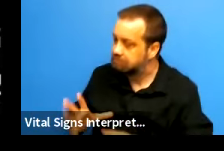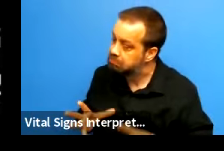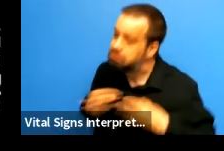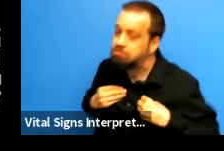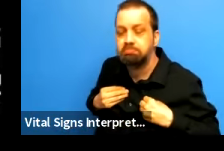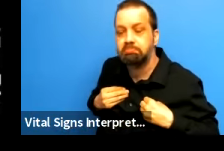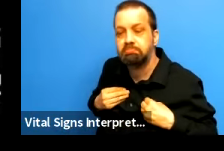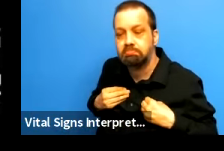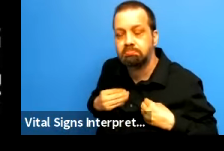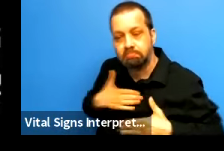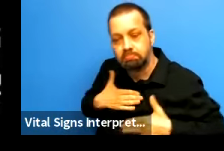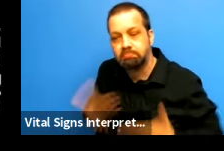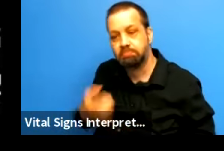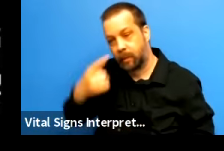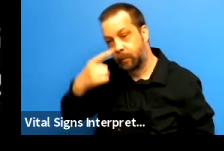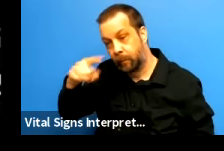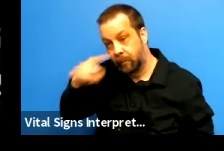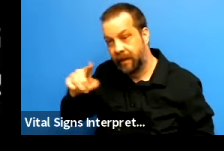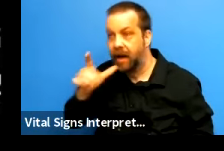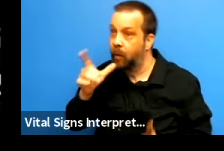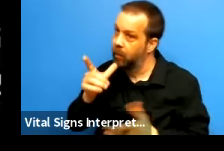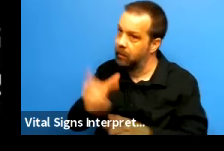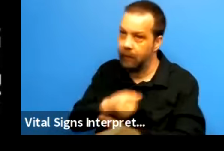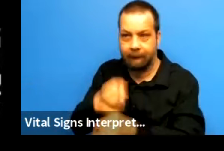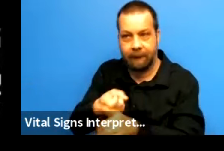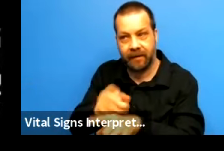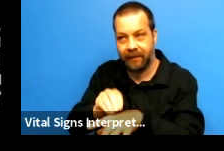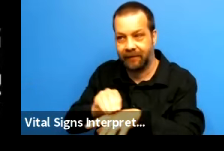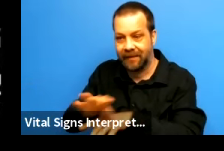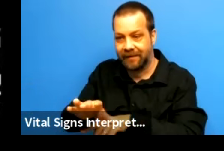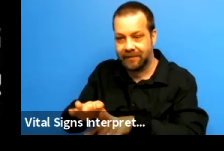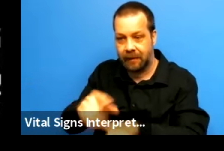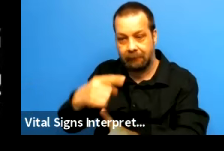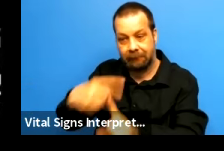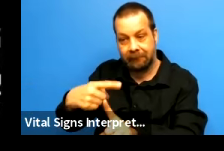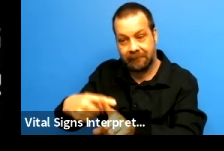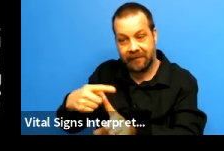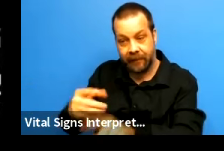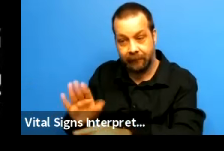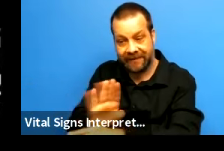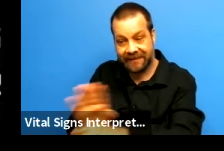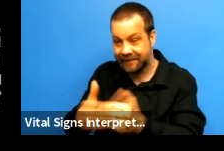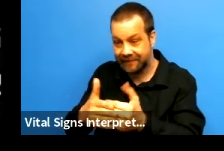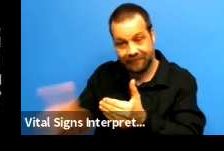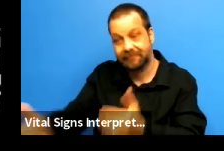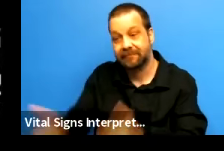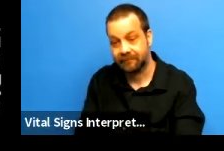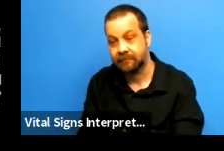will change the face of business all the way around. Next slide.